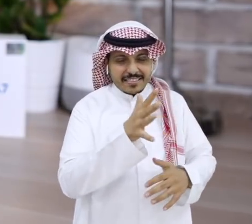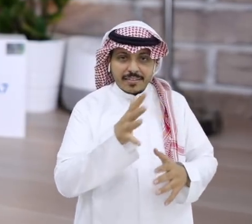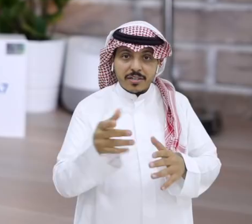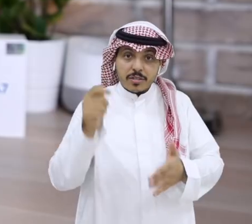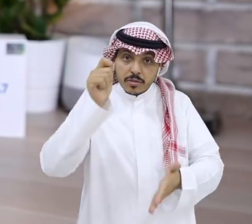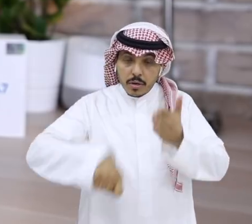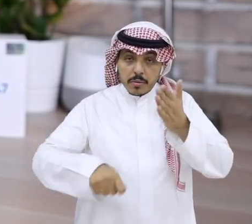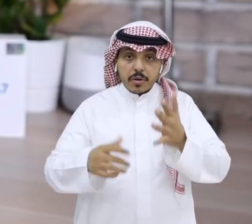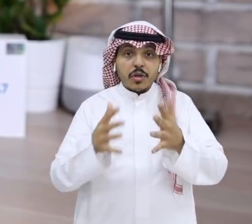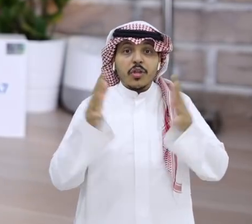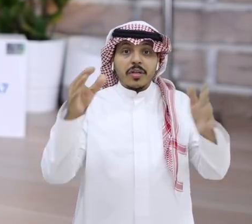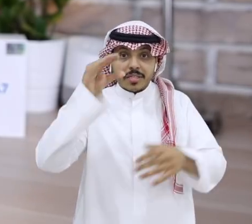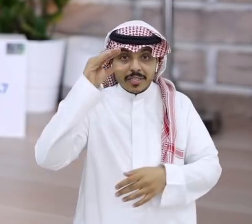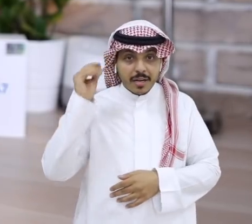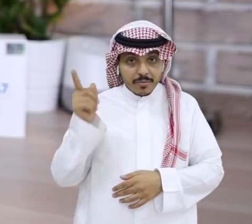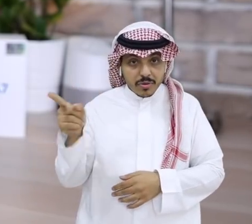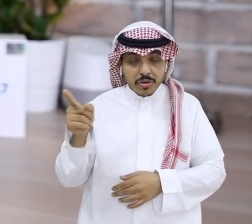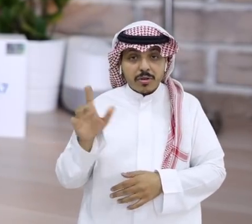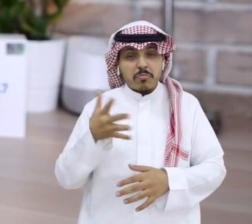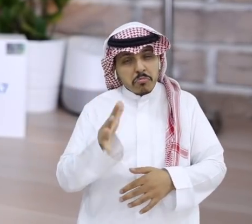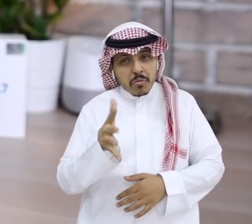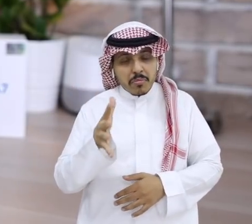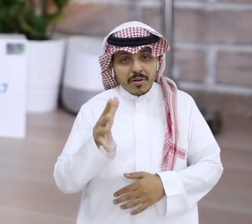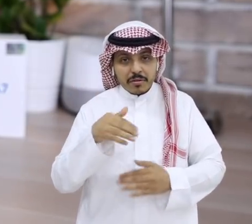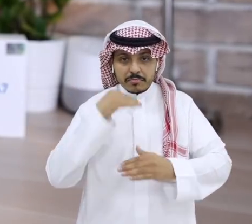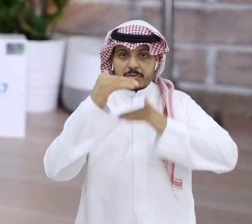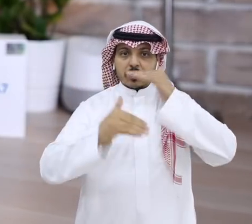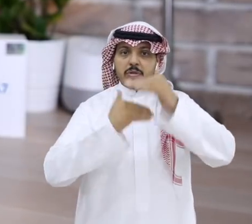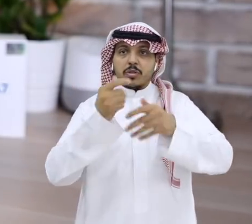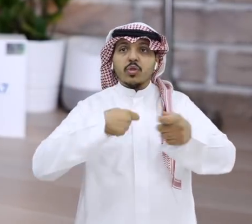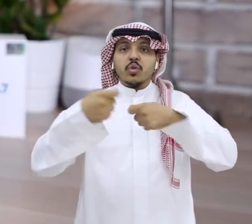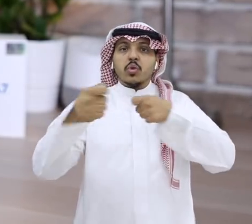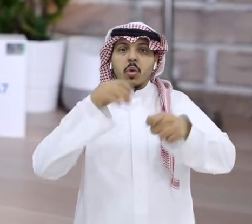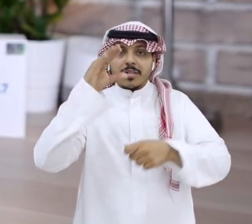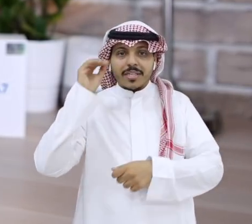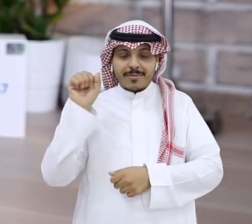Other decisions from Samsung to gain more market share.